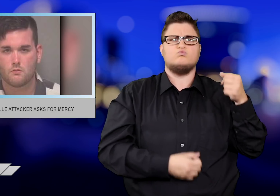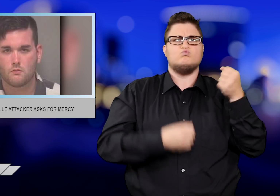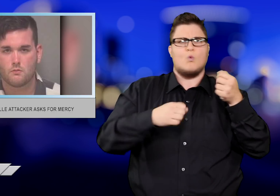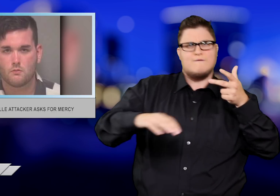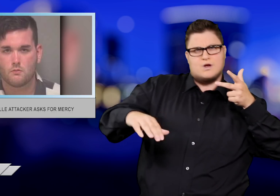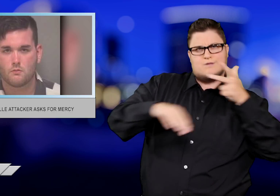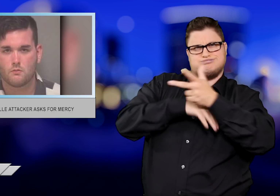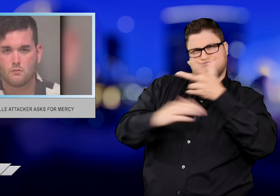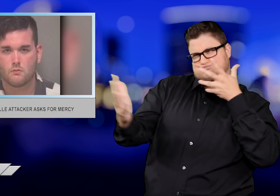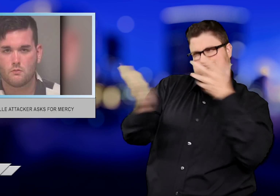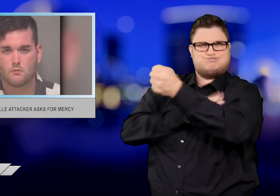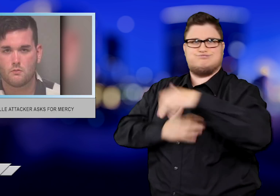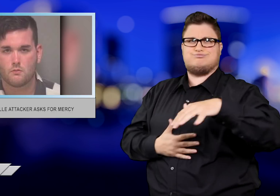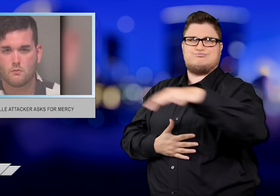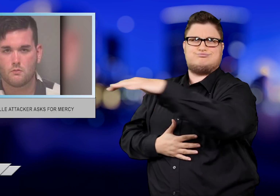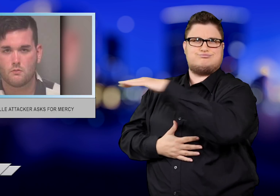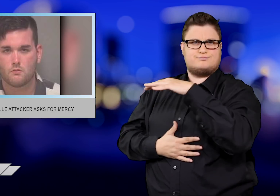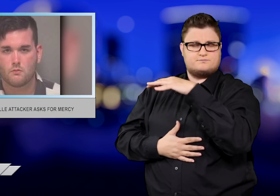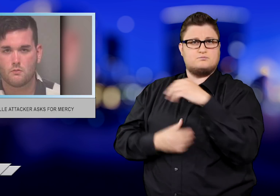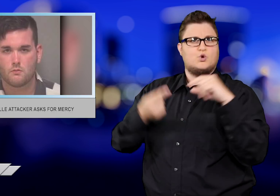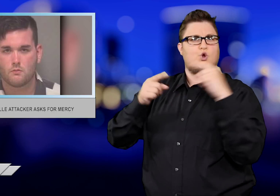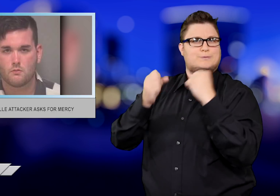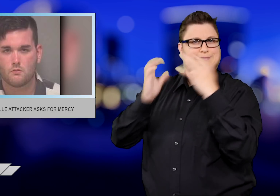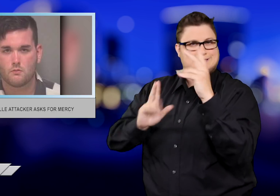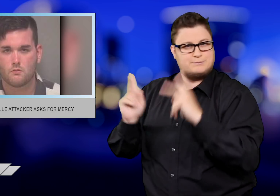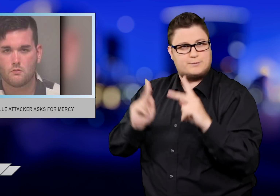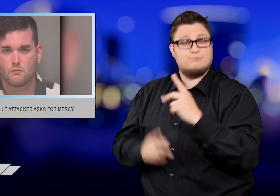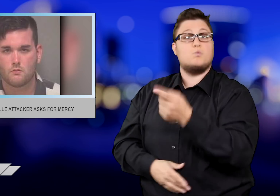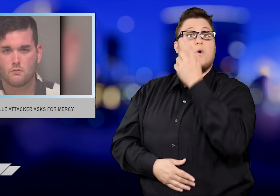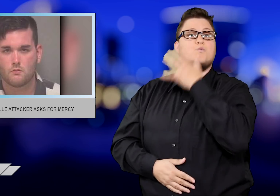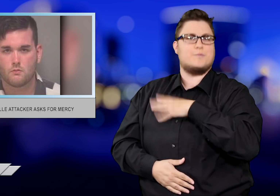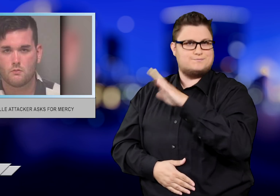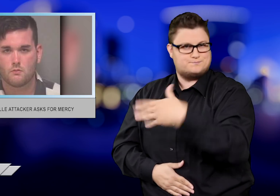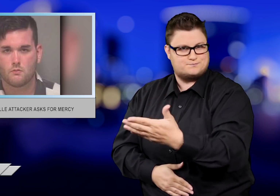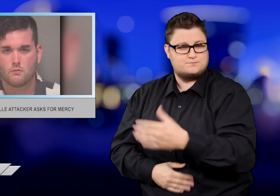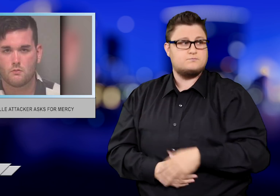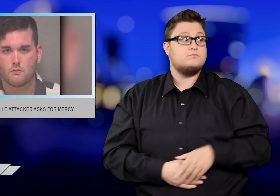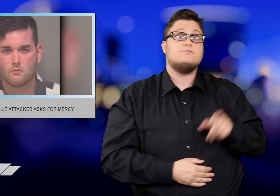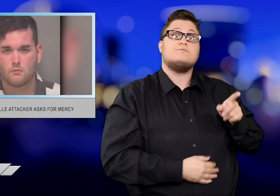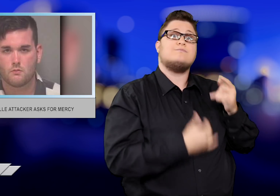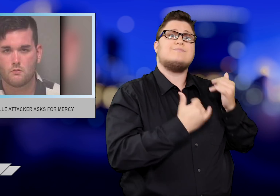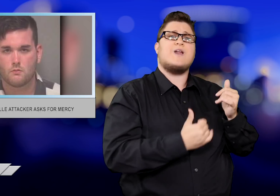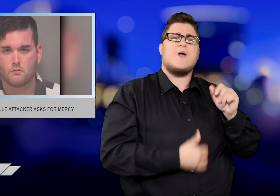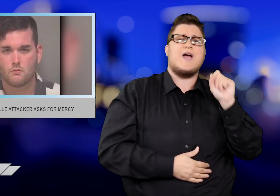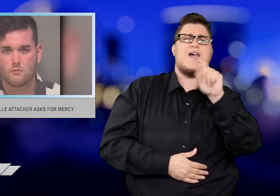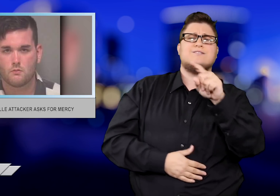During the day of violent clashes, Fields drove his car into a crowd of people, injuring